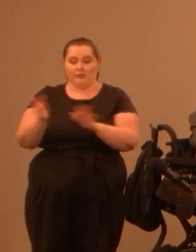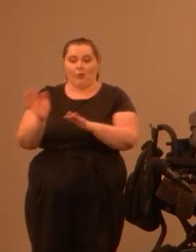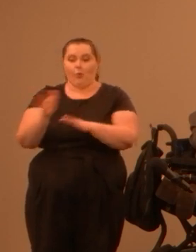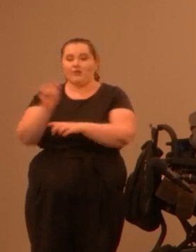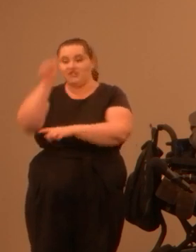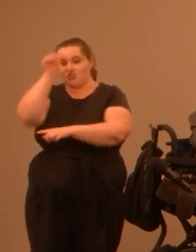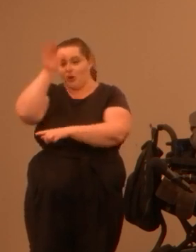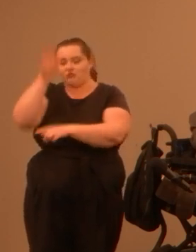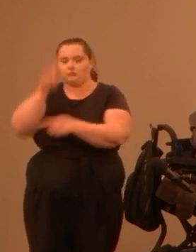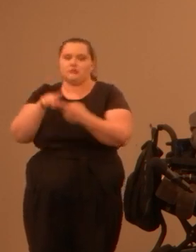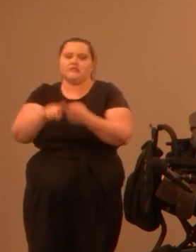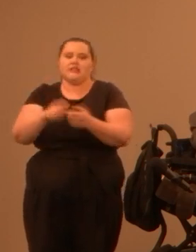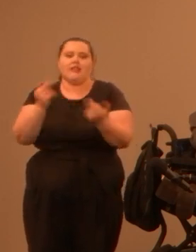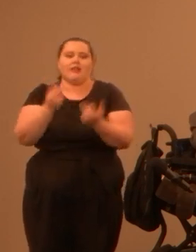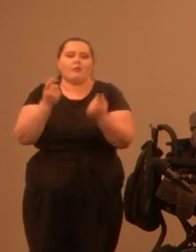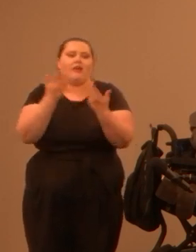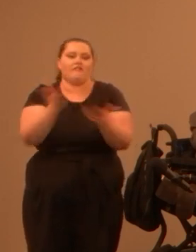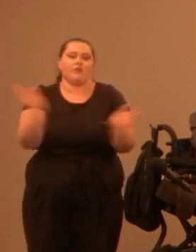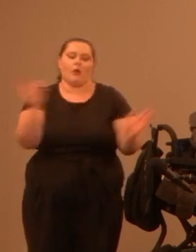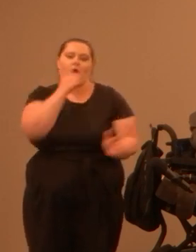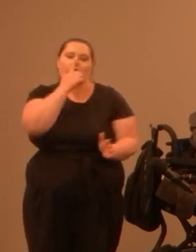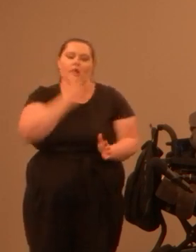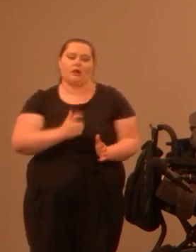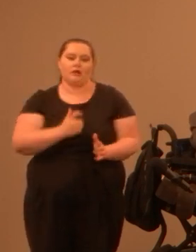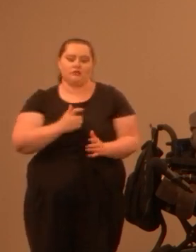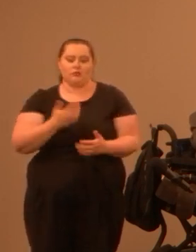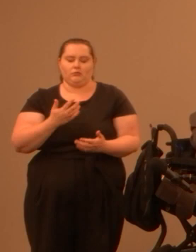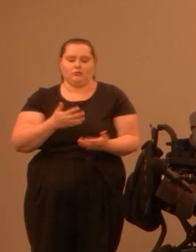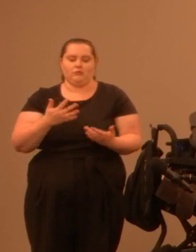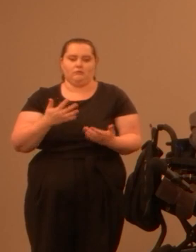still available to everyone, so that's quite significant. And there's been